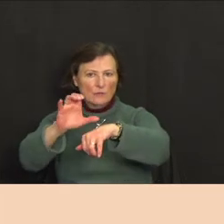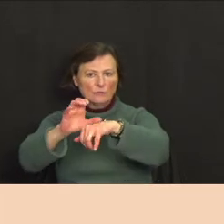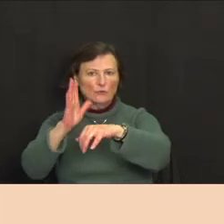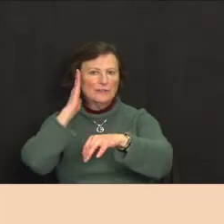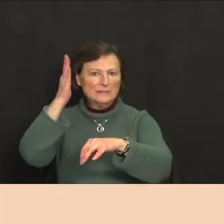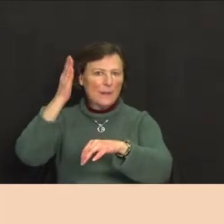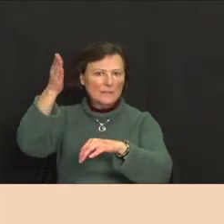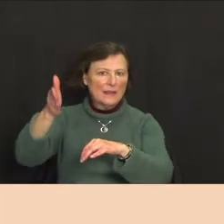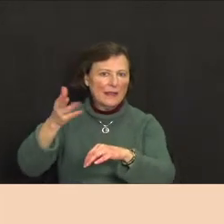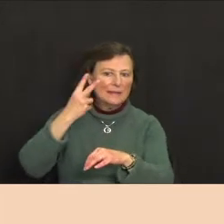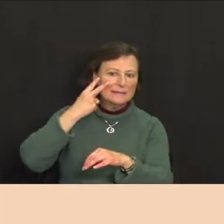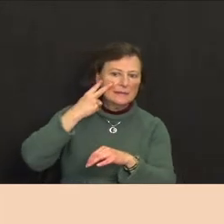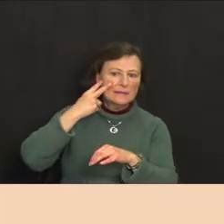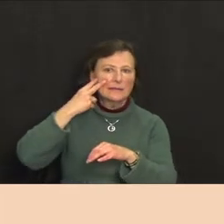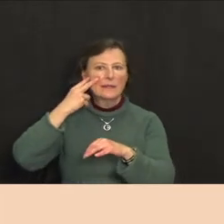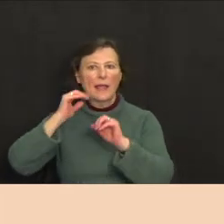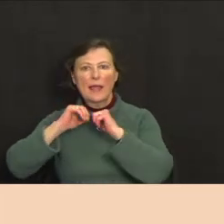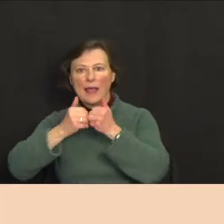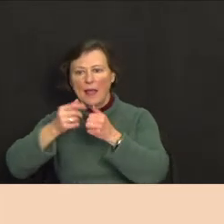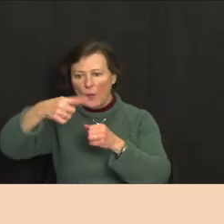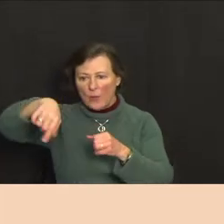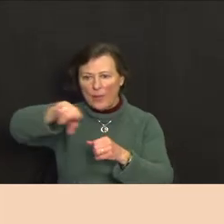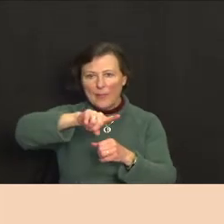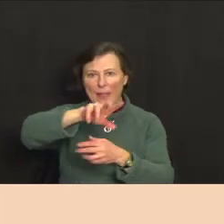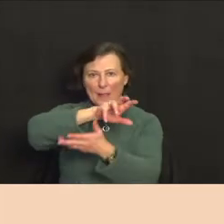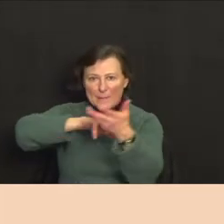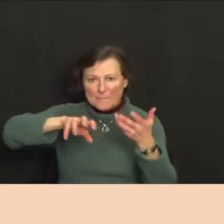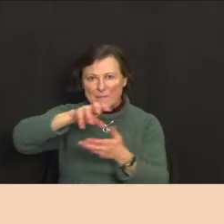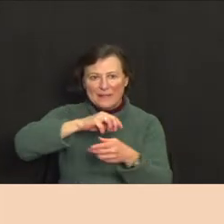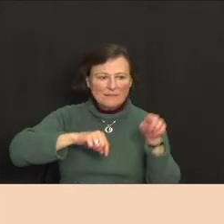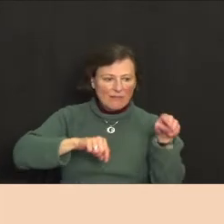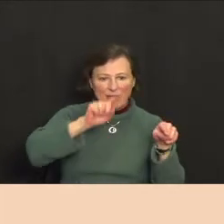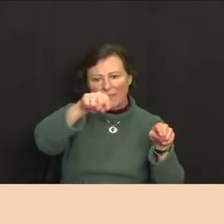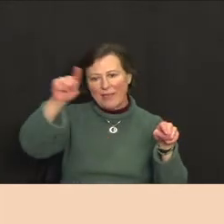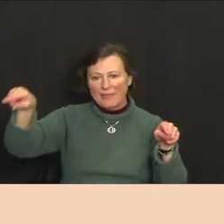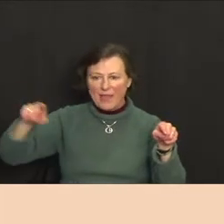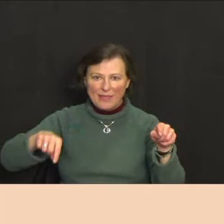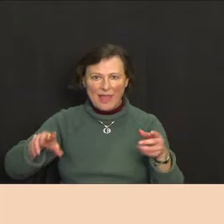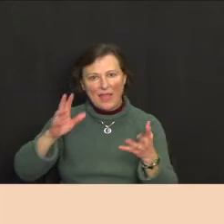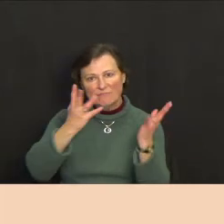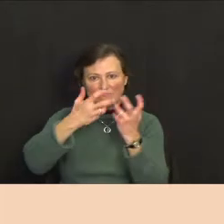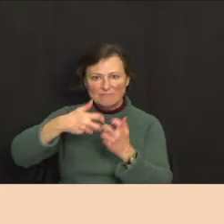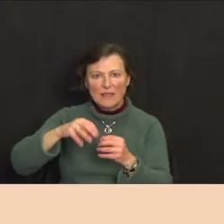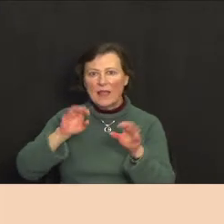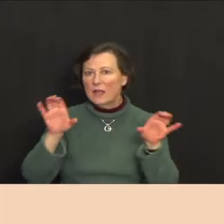to see how they have mixed this and that and what they've done with their space to express